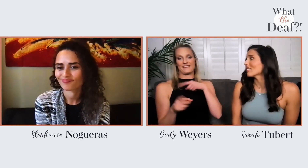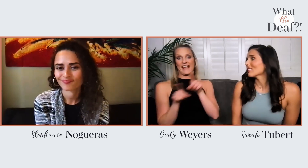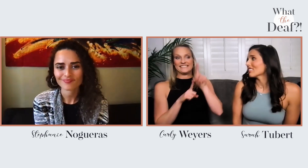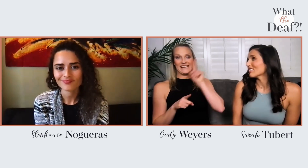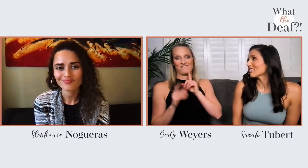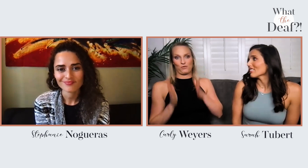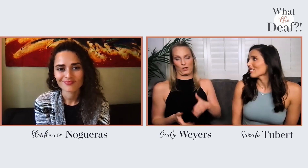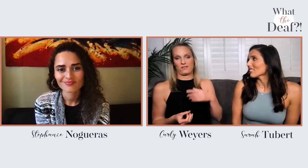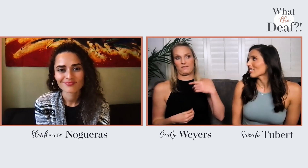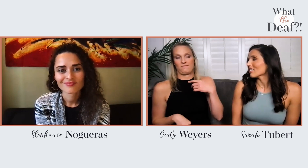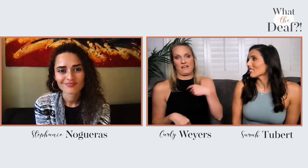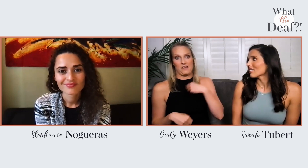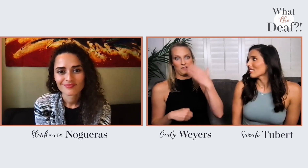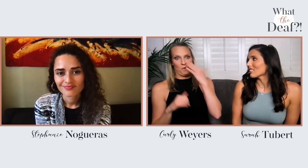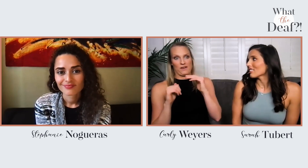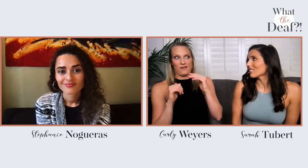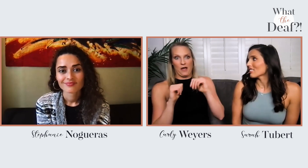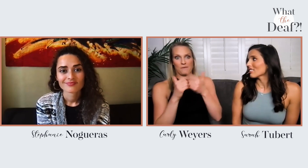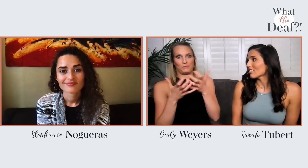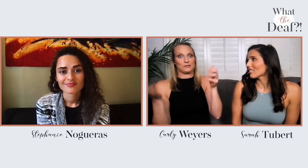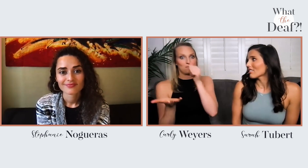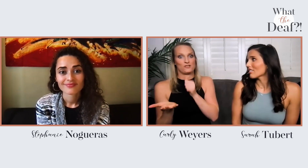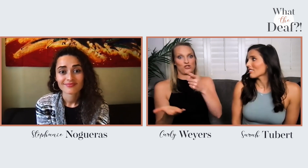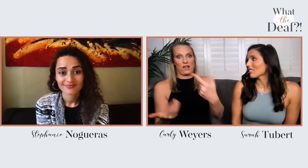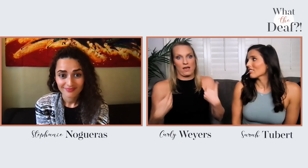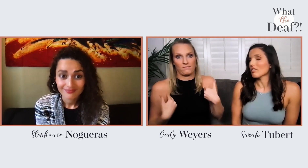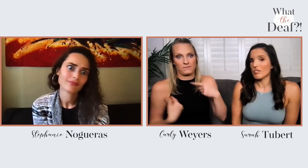And for me as a deaf individual, I know how much patience you have,